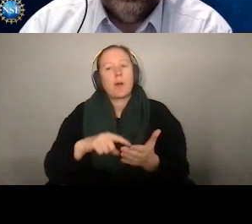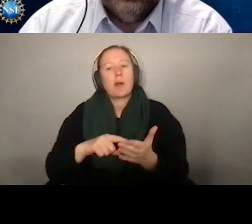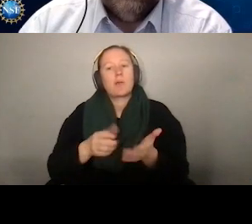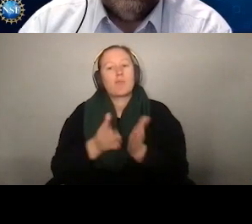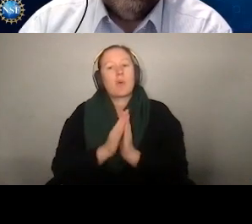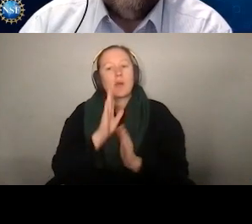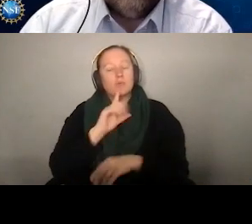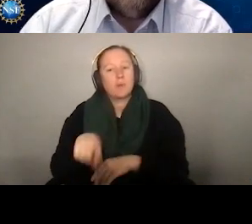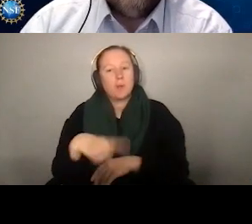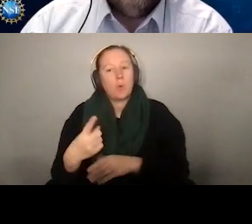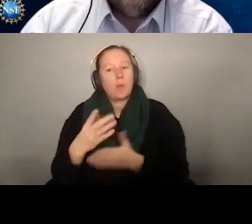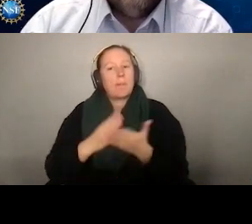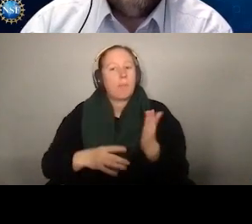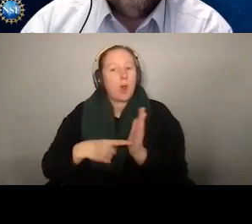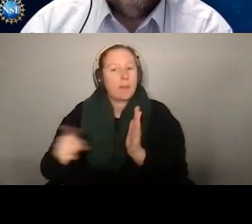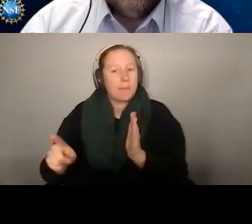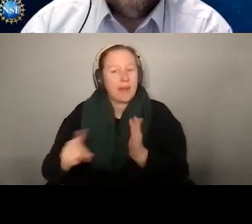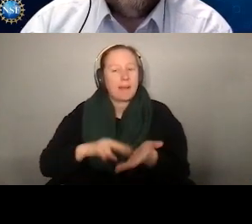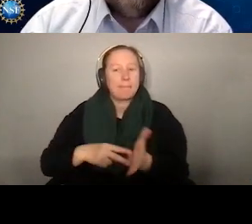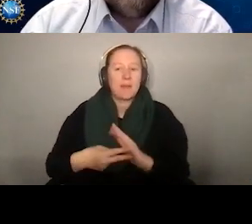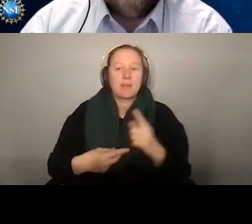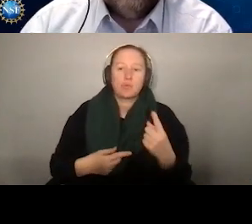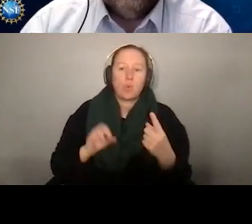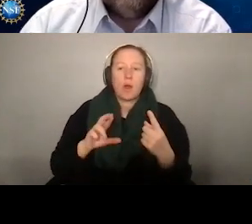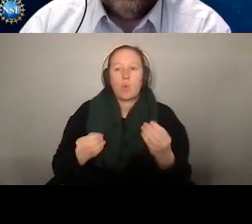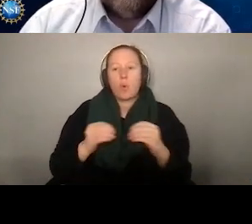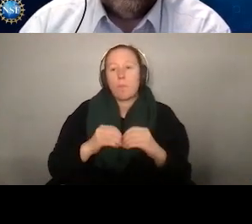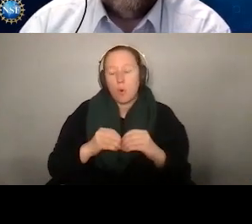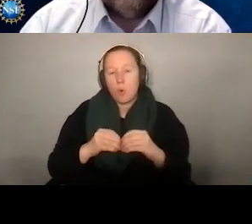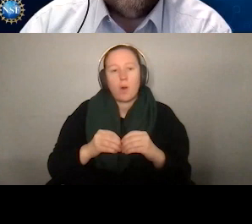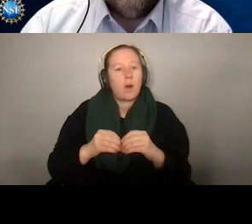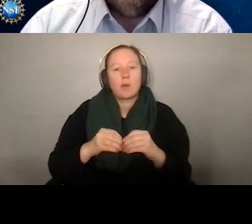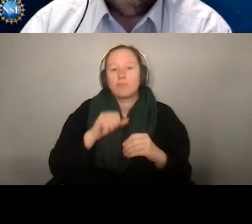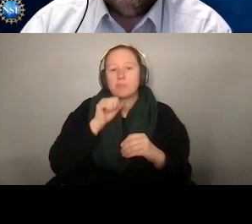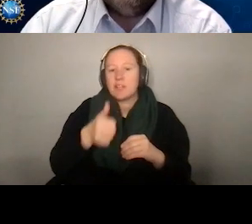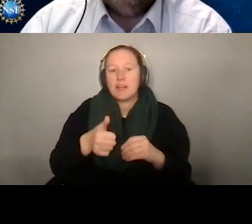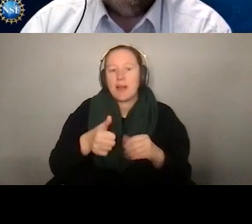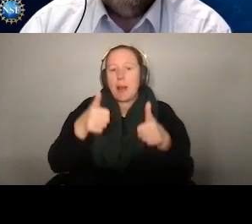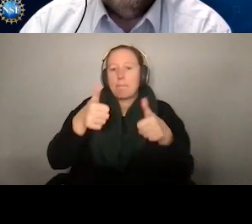which means one or more awards for which payment was requested failed to post to our financial system.